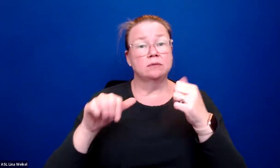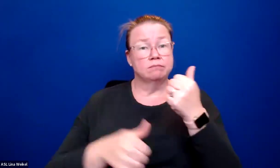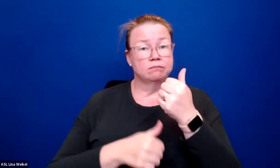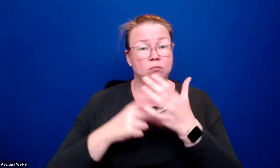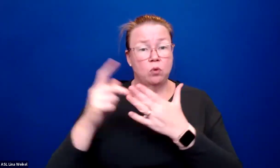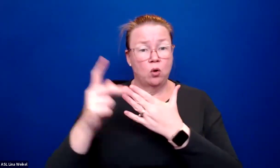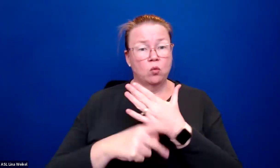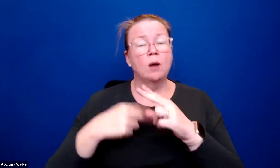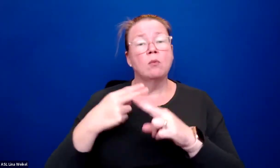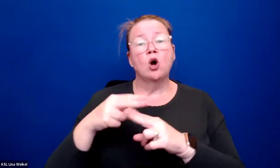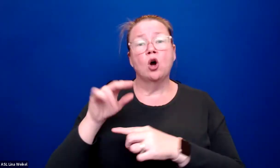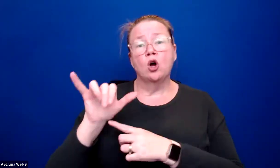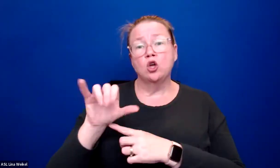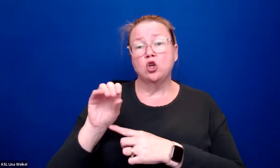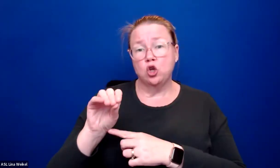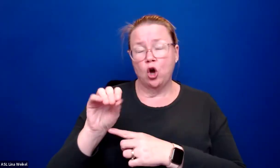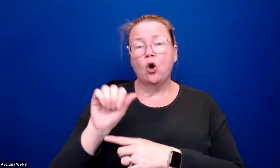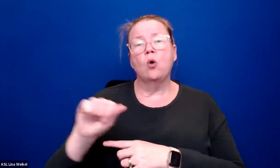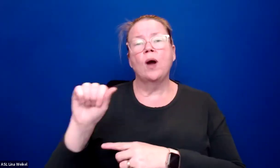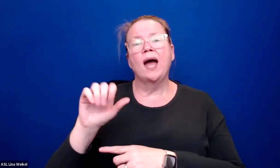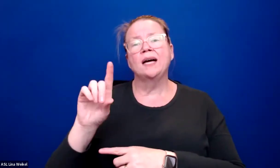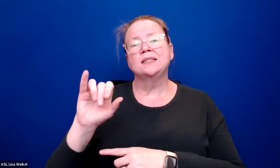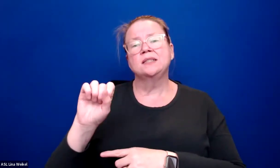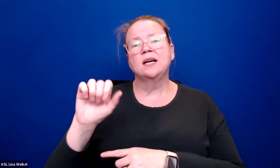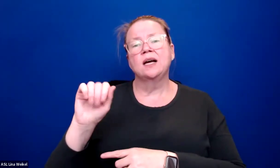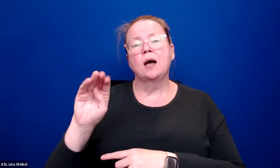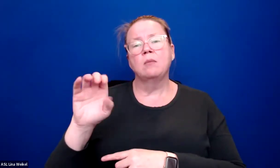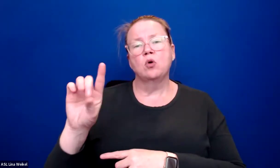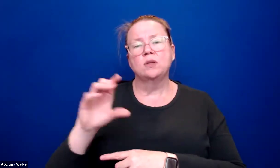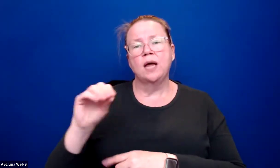Andy Padilla: Yo at Disabled and proud. Andy Padilla: and they are.